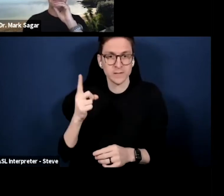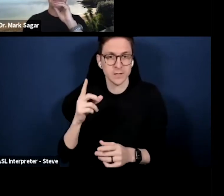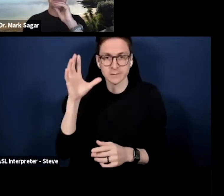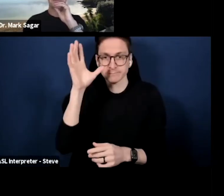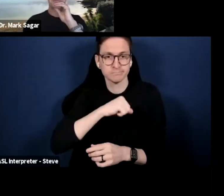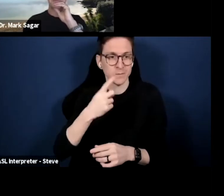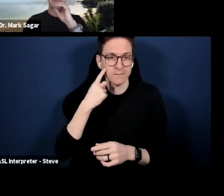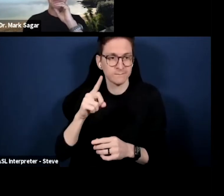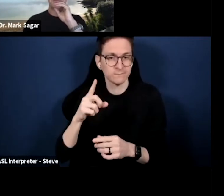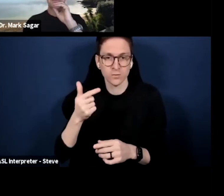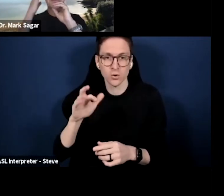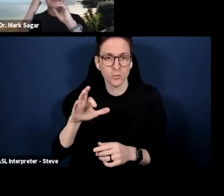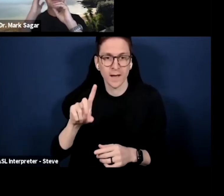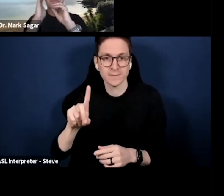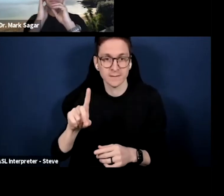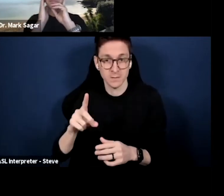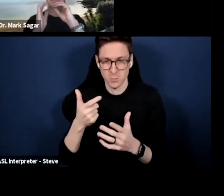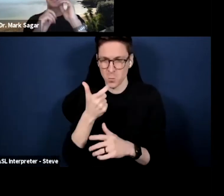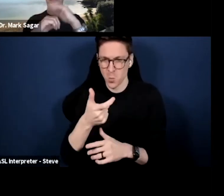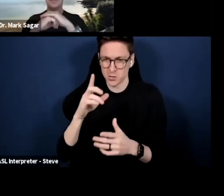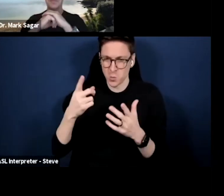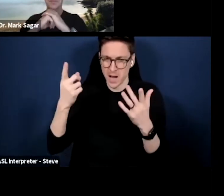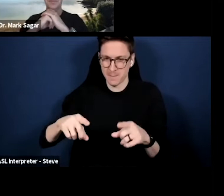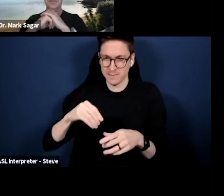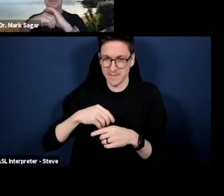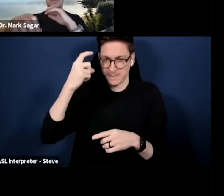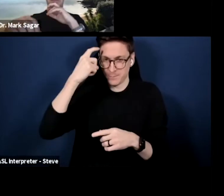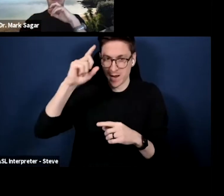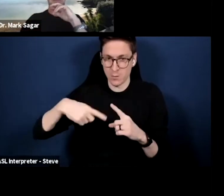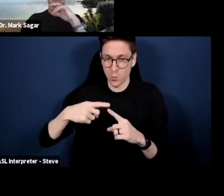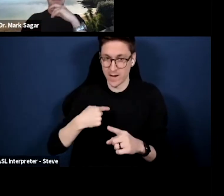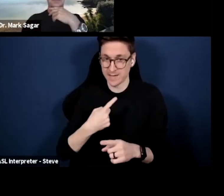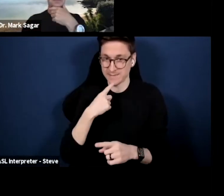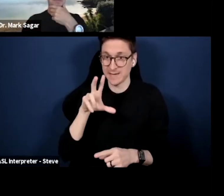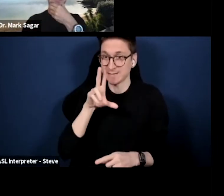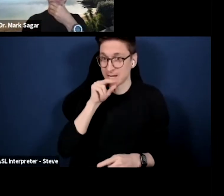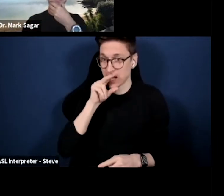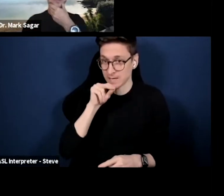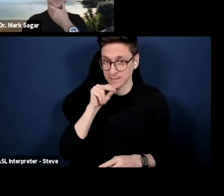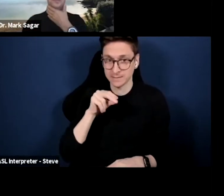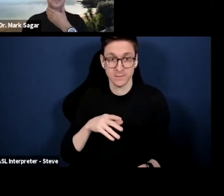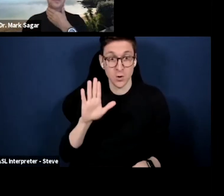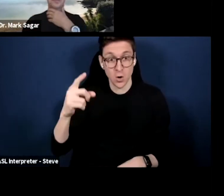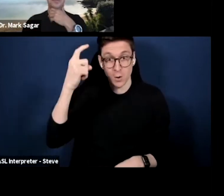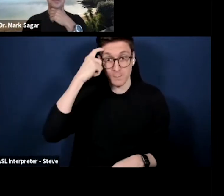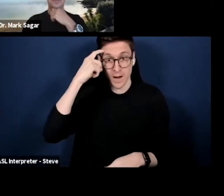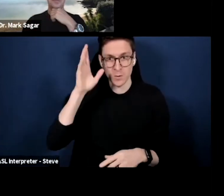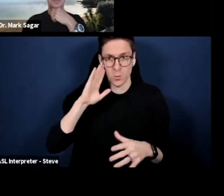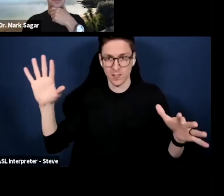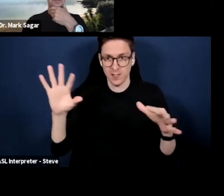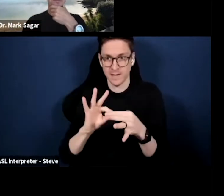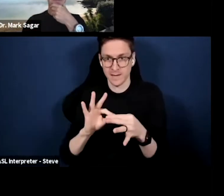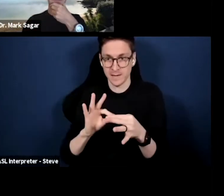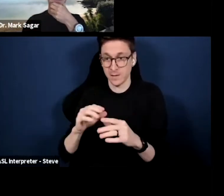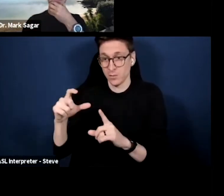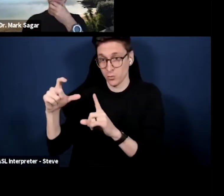in baby x's brain when i say the word duck to her her brain builds a link between the word duck and an actual duck